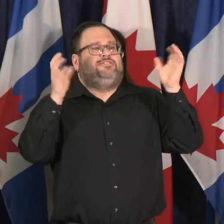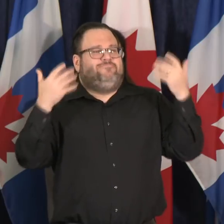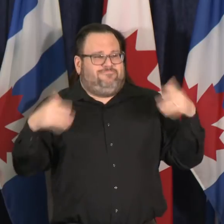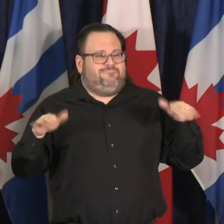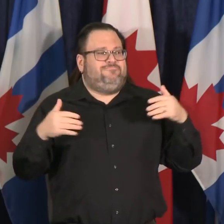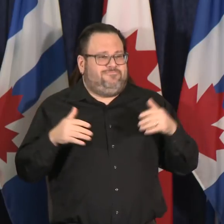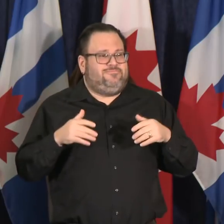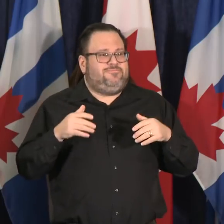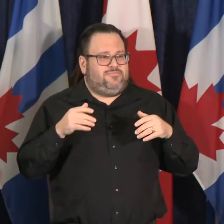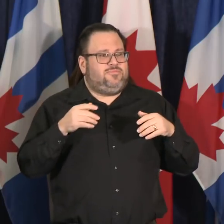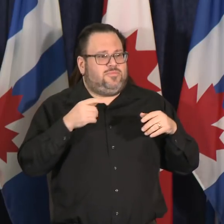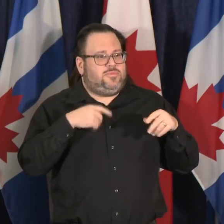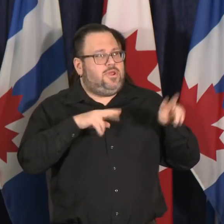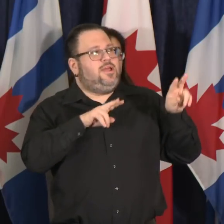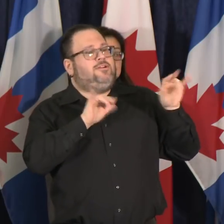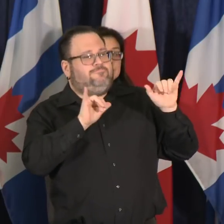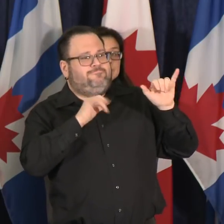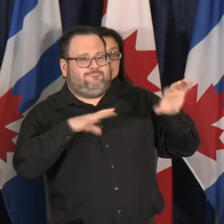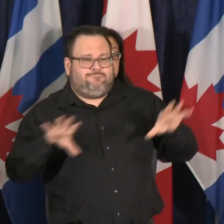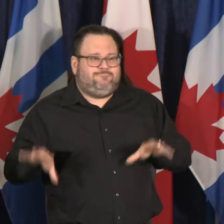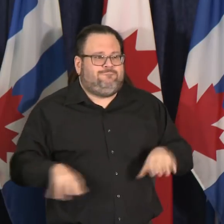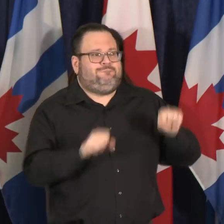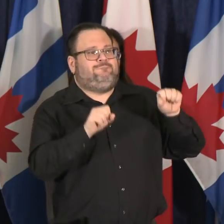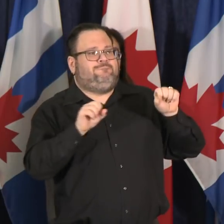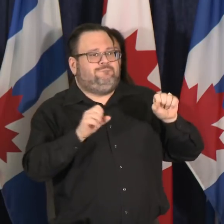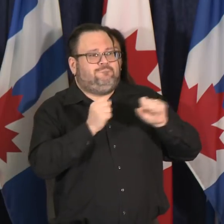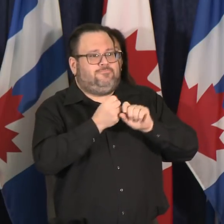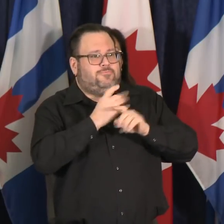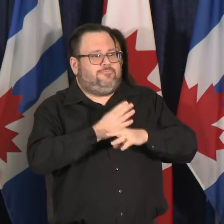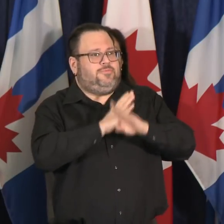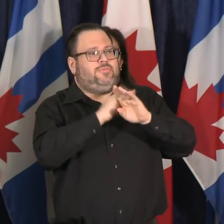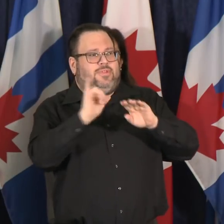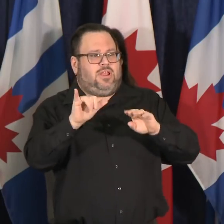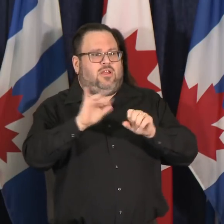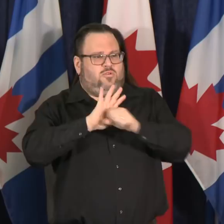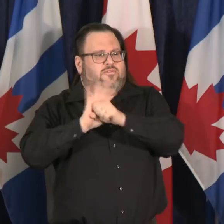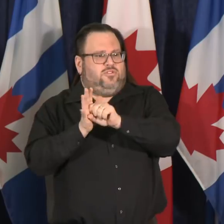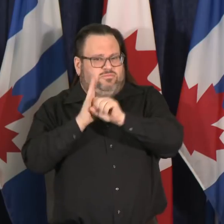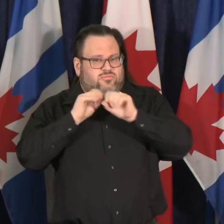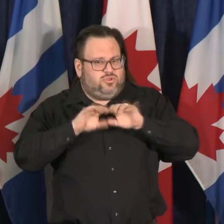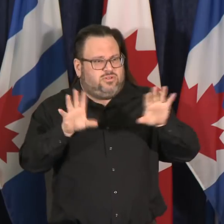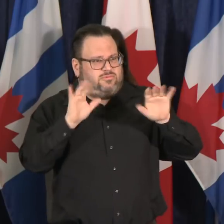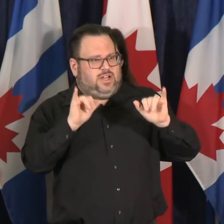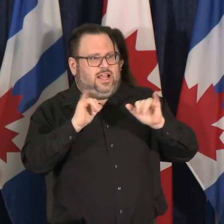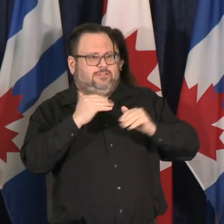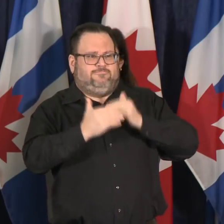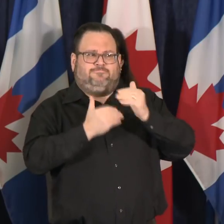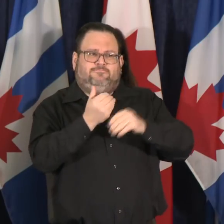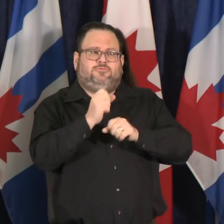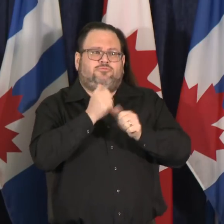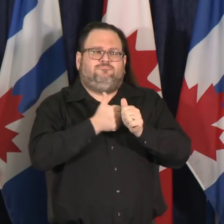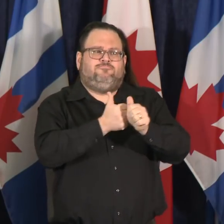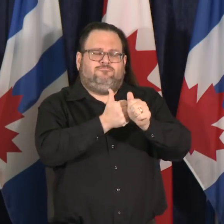the further spread of kovat 19 city hall Metro Hall and All City of Toronto civic